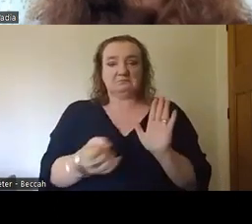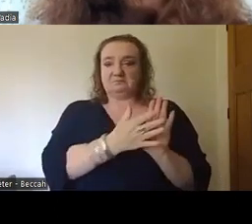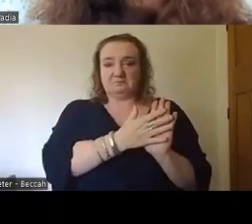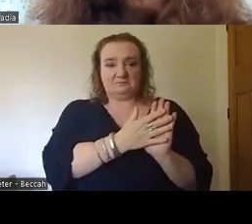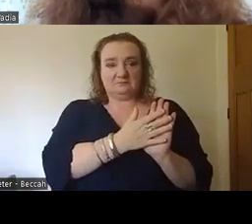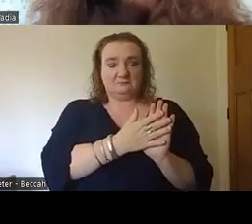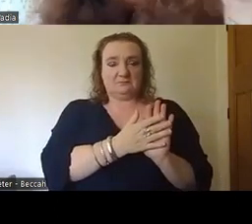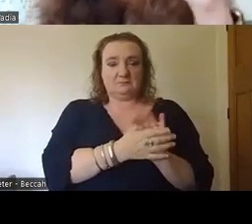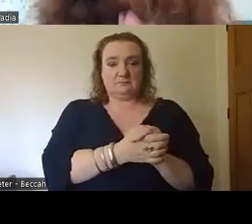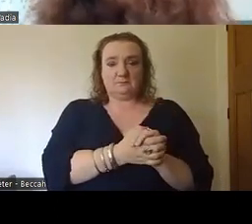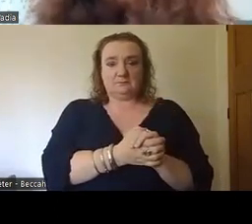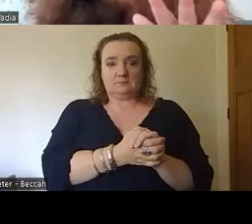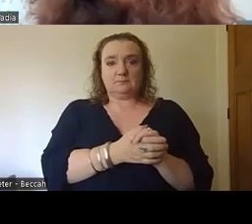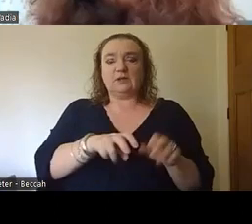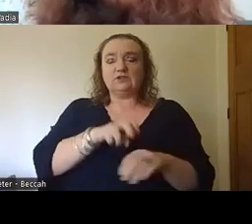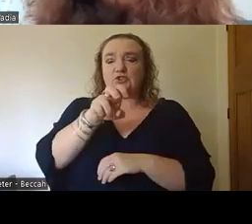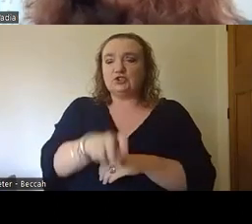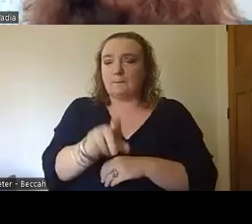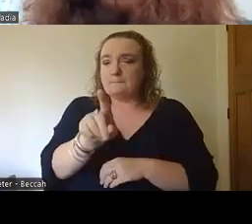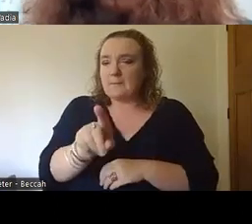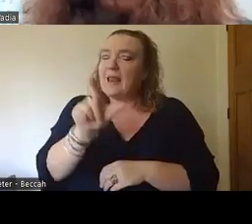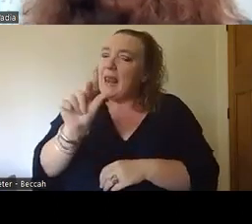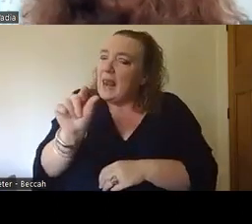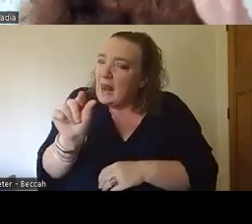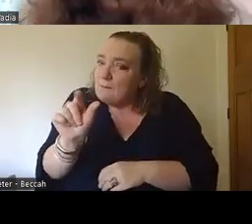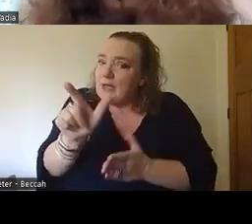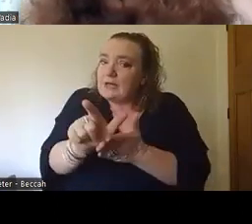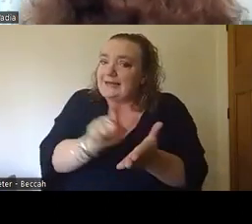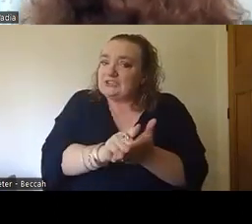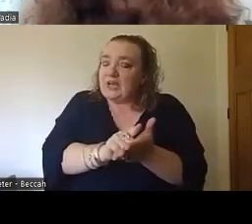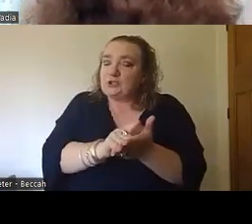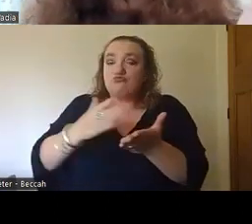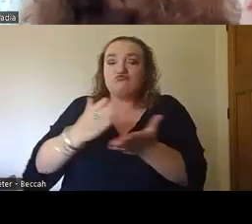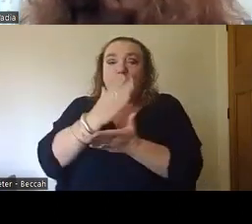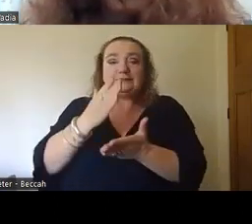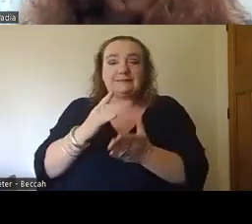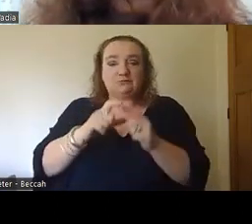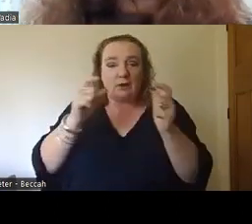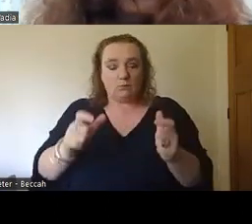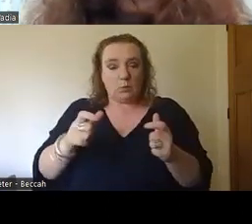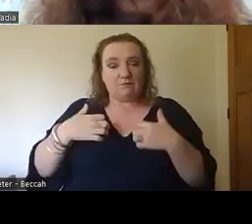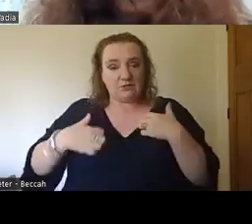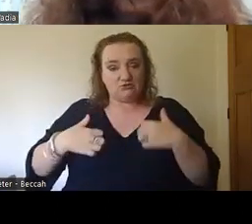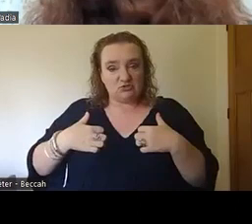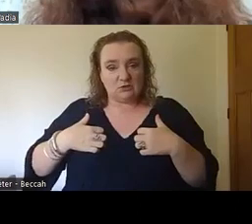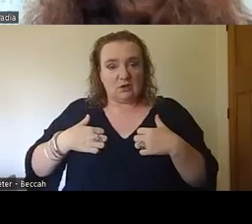Just there's a little bit about legislation and rights frameworks. Again, if you're interested, there's specific sections